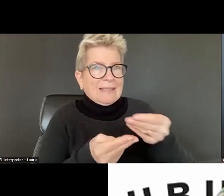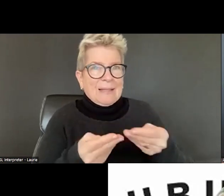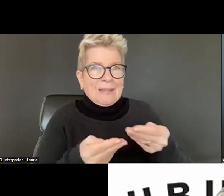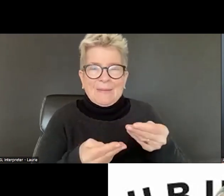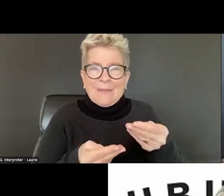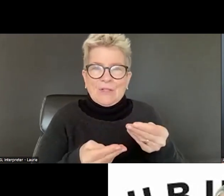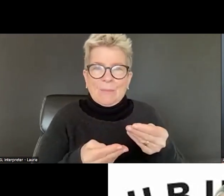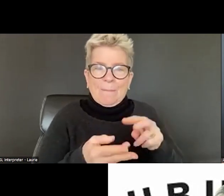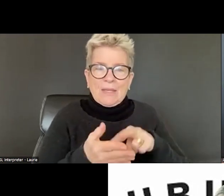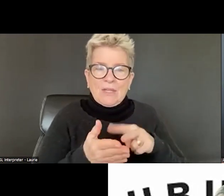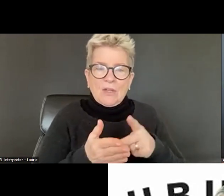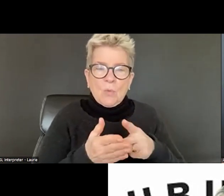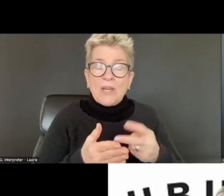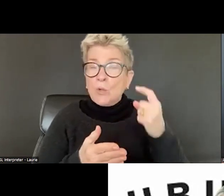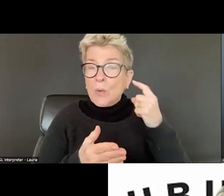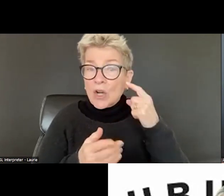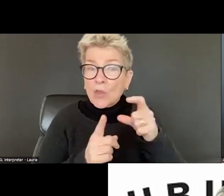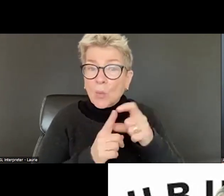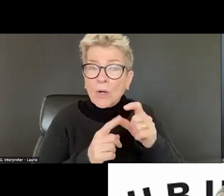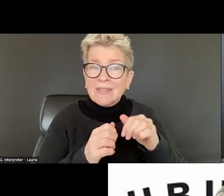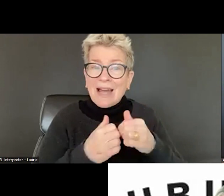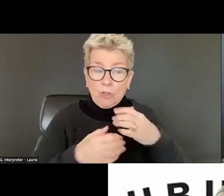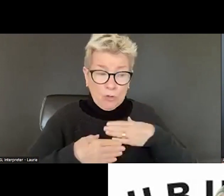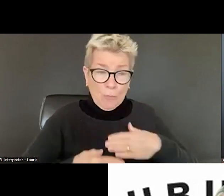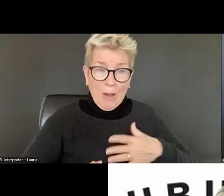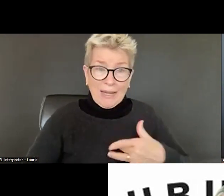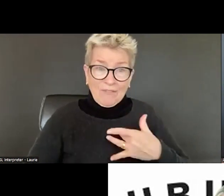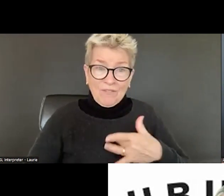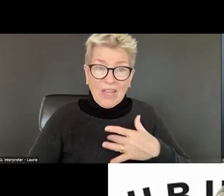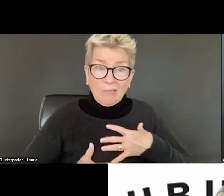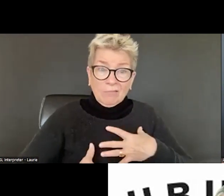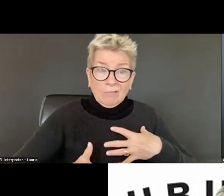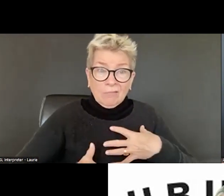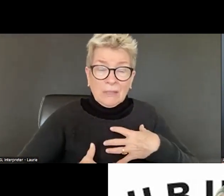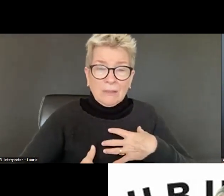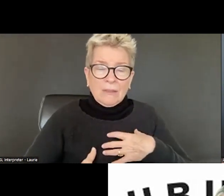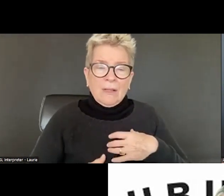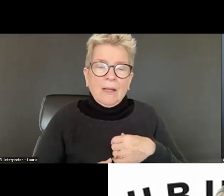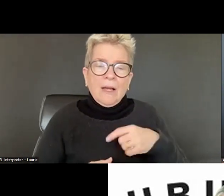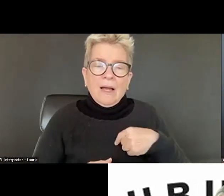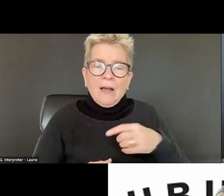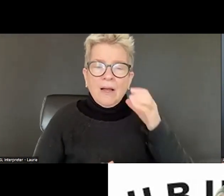when you hear these words um that's extremely important I listen to Tony Jones often I wake